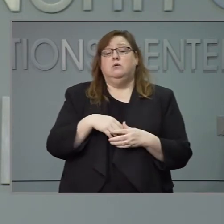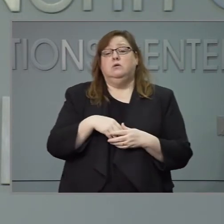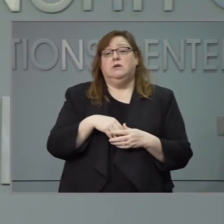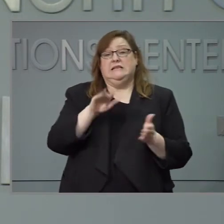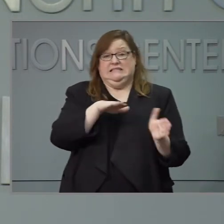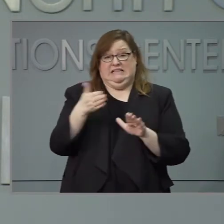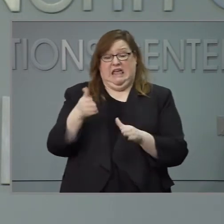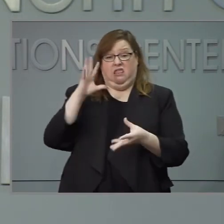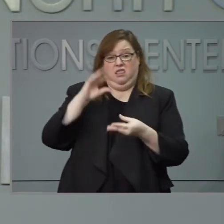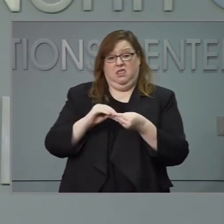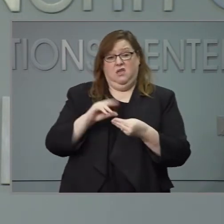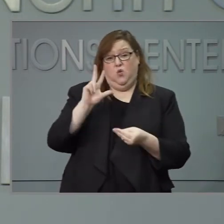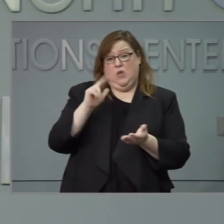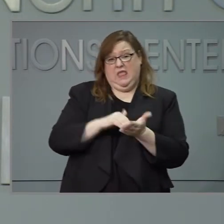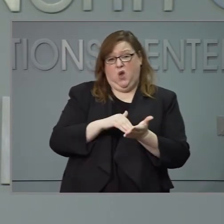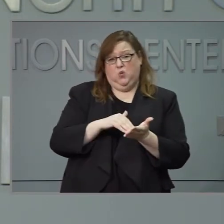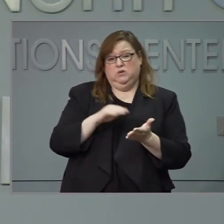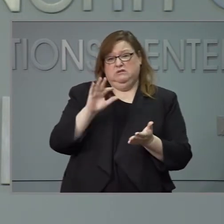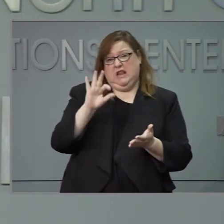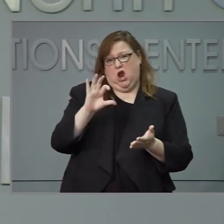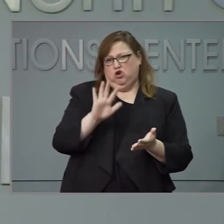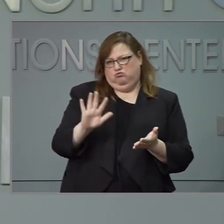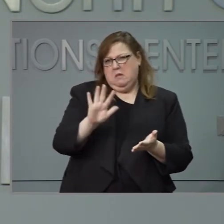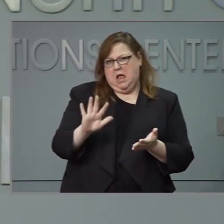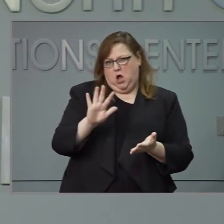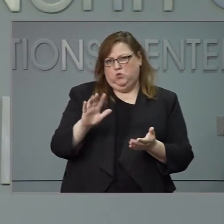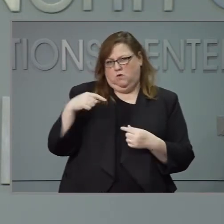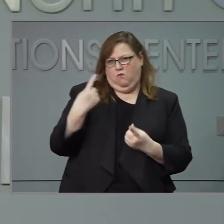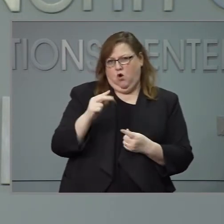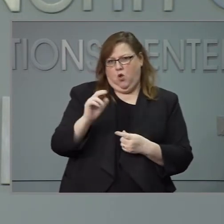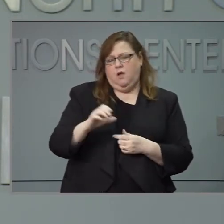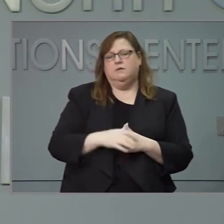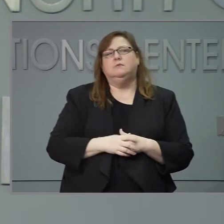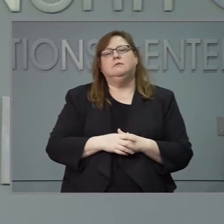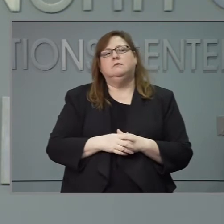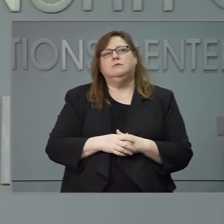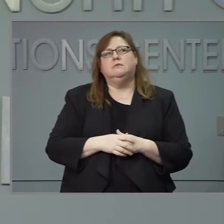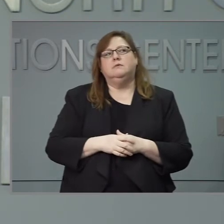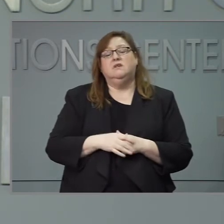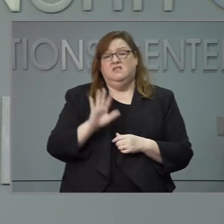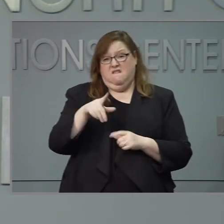PLAN A, DE KINDERGARTEN A QUINTO PUEDEN IR A LA ESCUELA, SIEMPRE